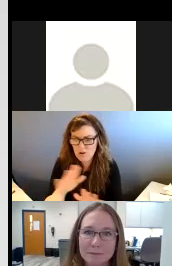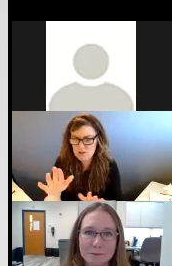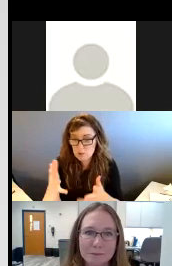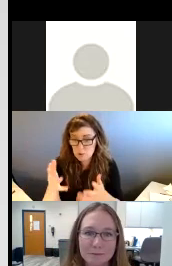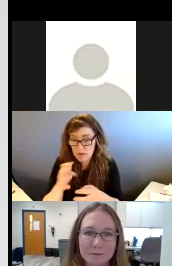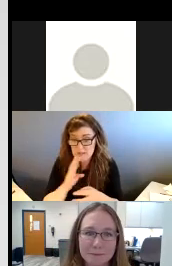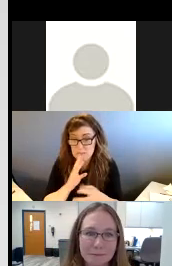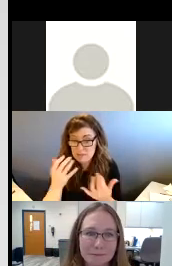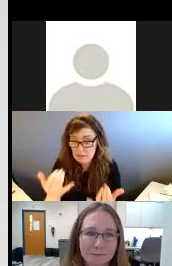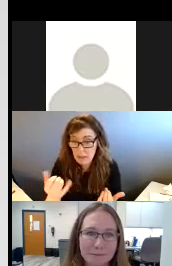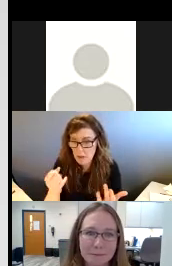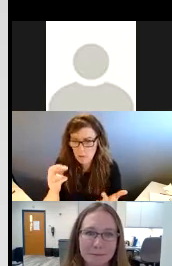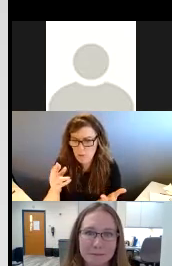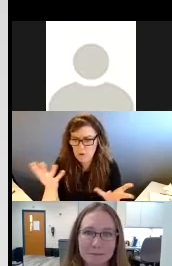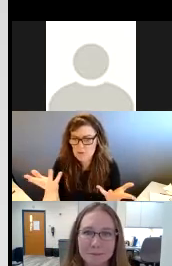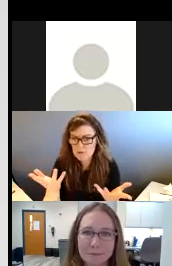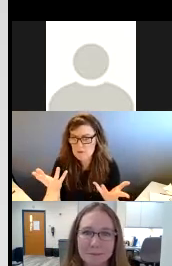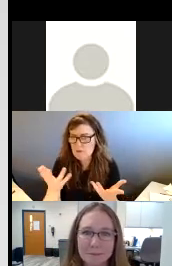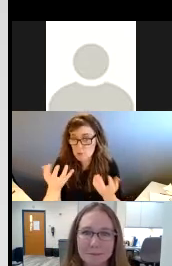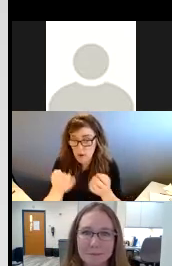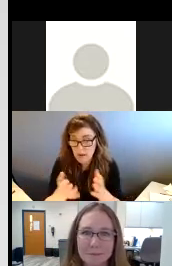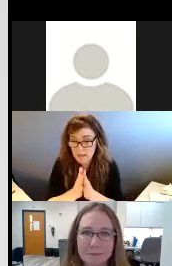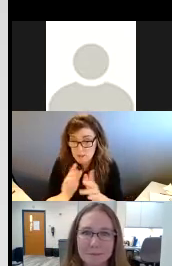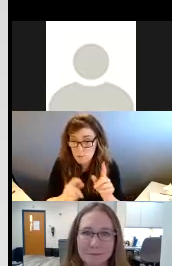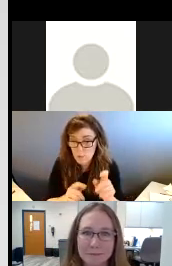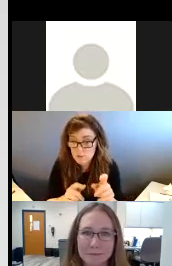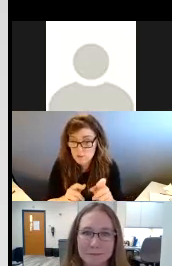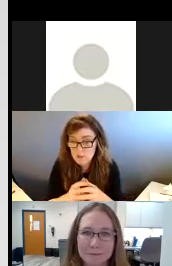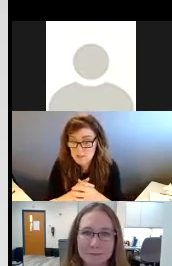A QUESTION.